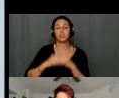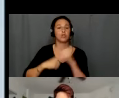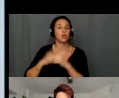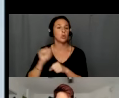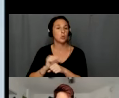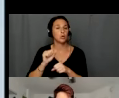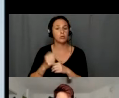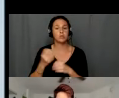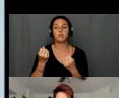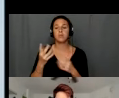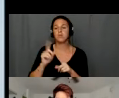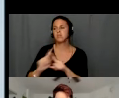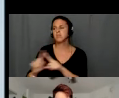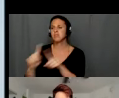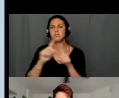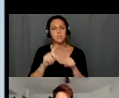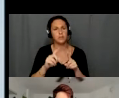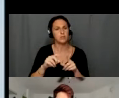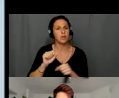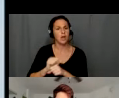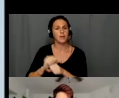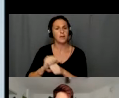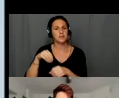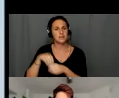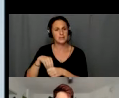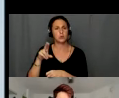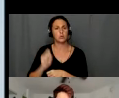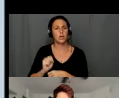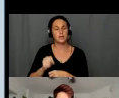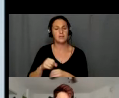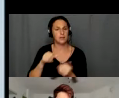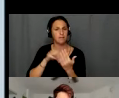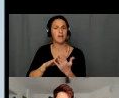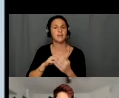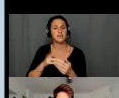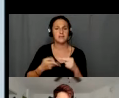occupations in the US face an increased risk of dying from heat exposure and